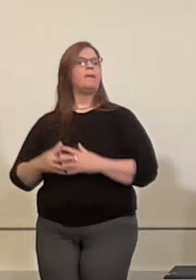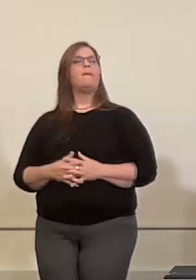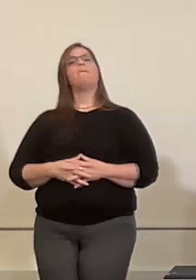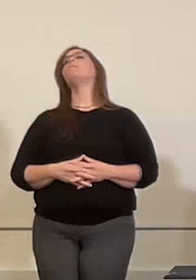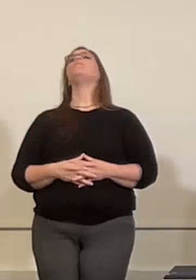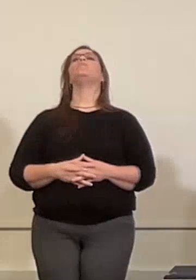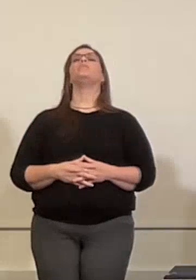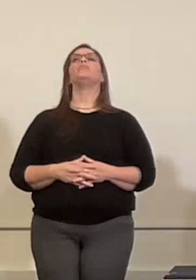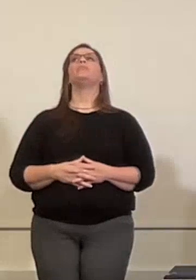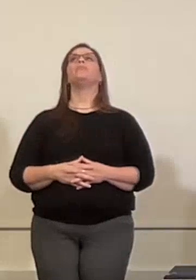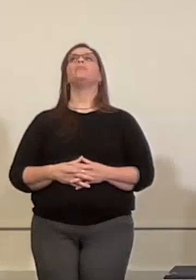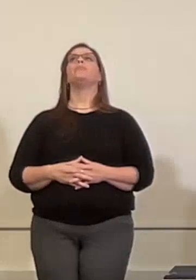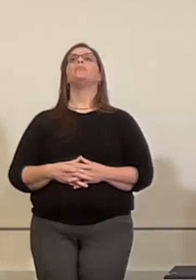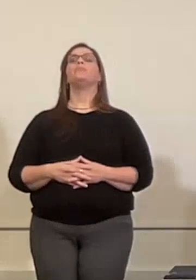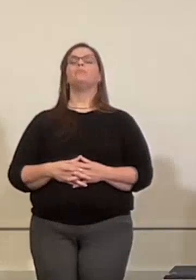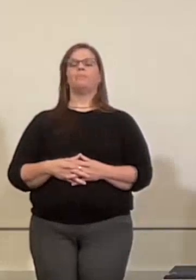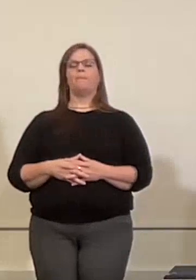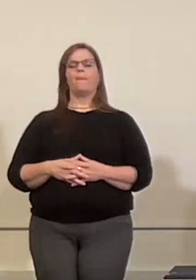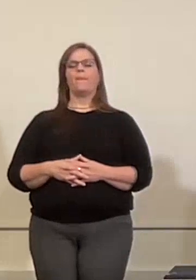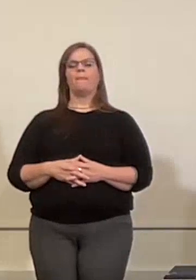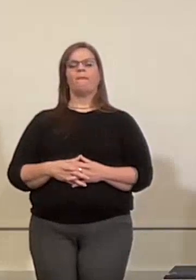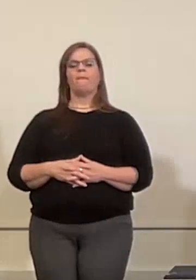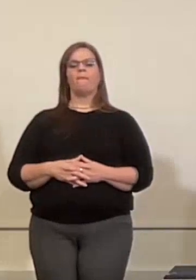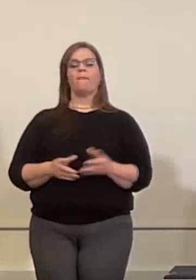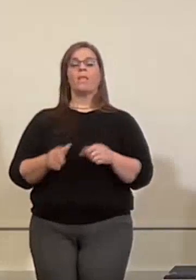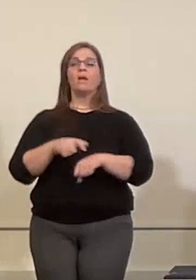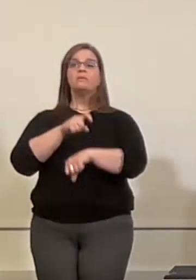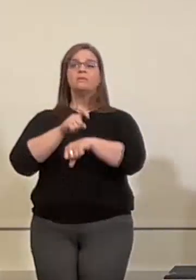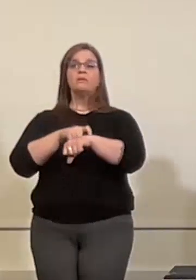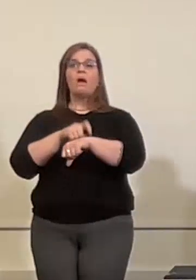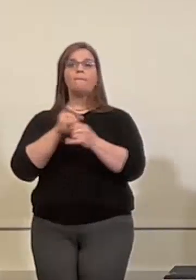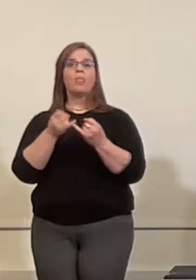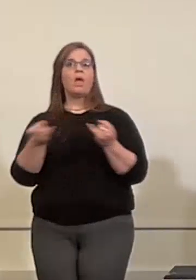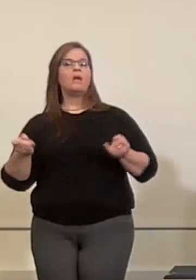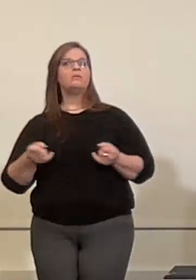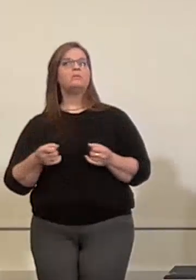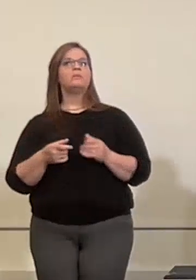But timelines, reviews, you know, like putting a rhythm